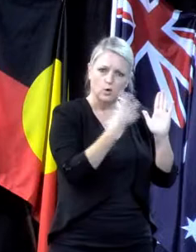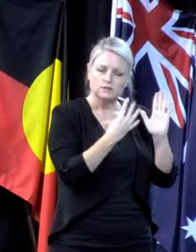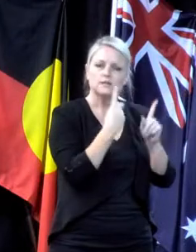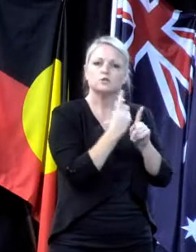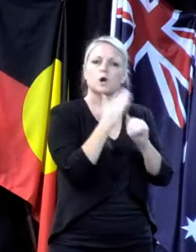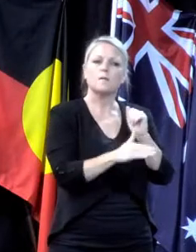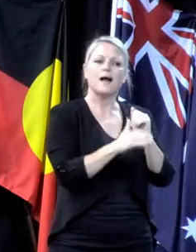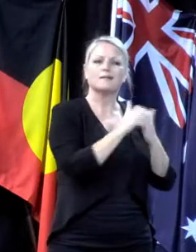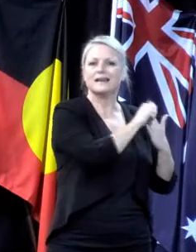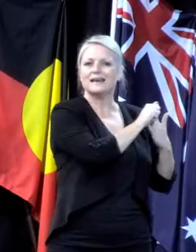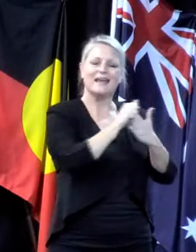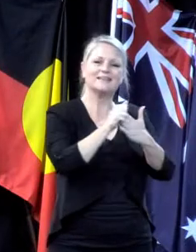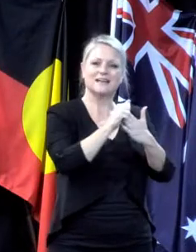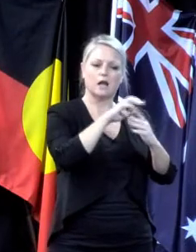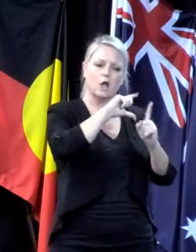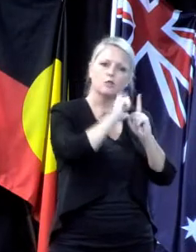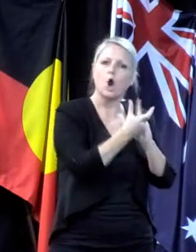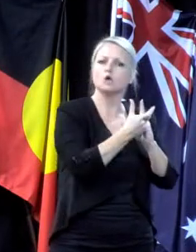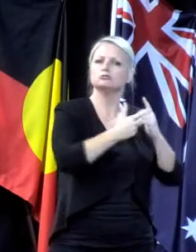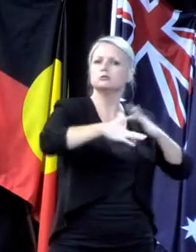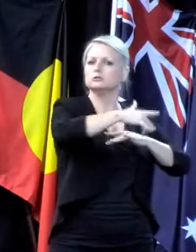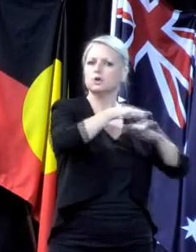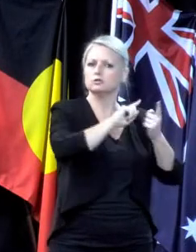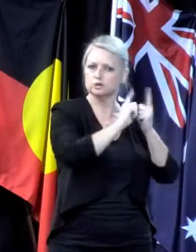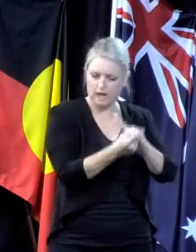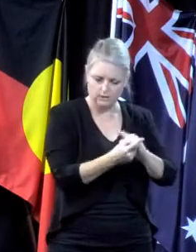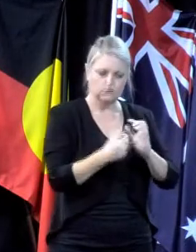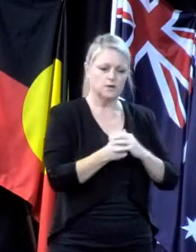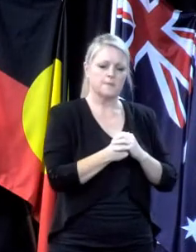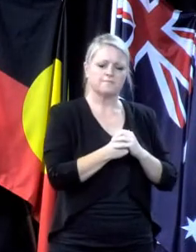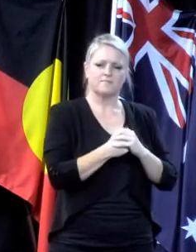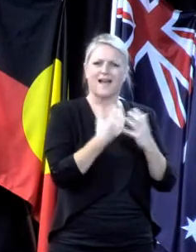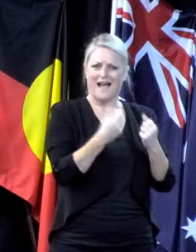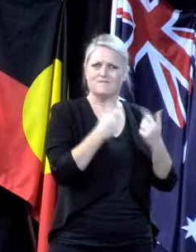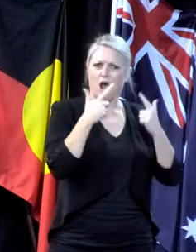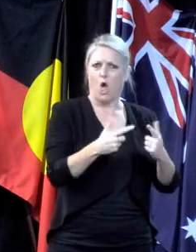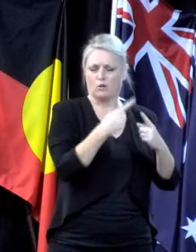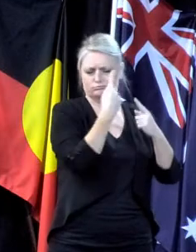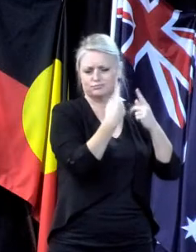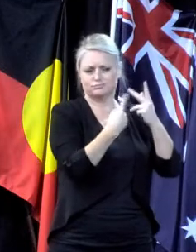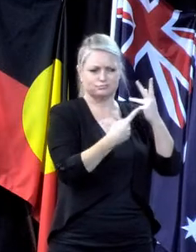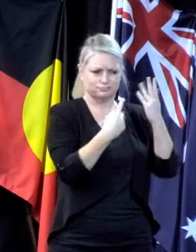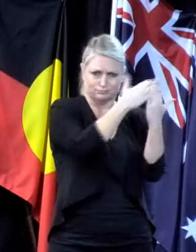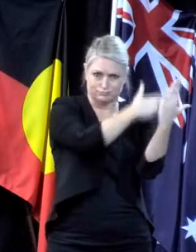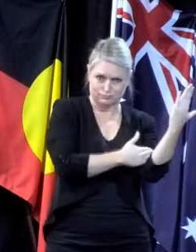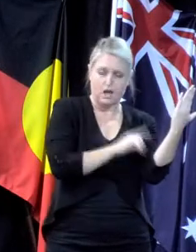of inclusion by a number of things. And I won't go through all of them, but can I ask you in respect of D,